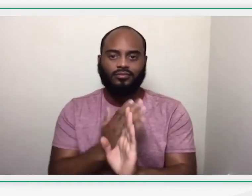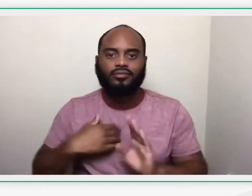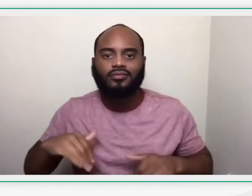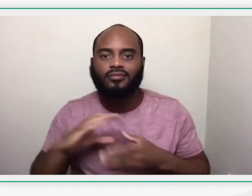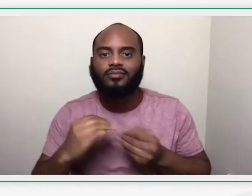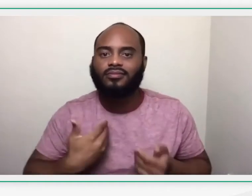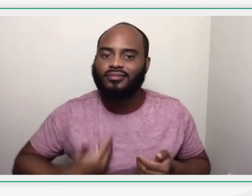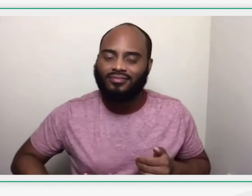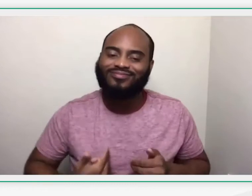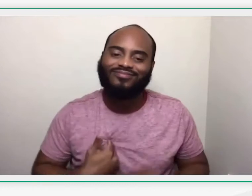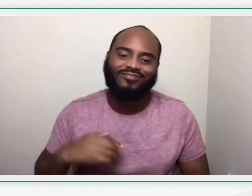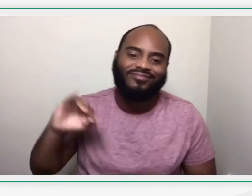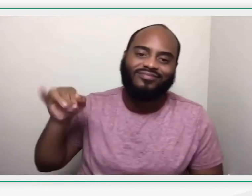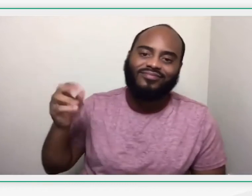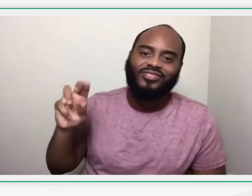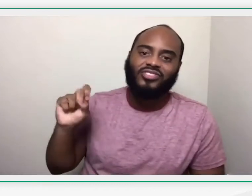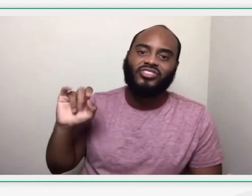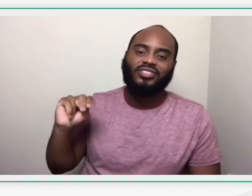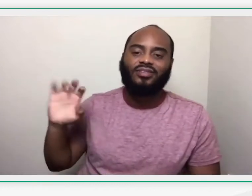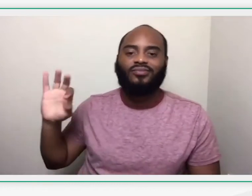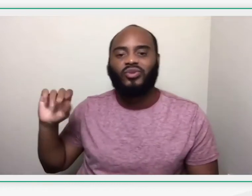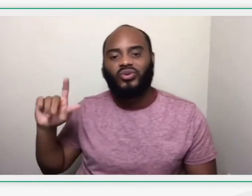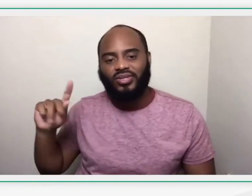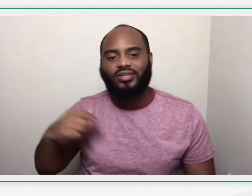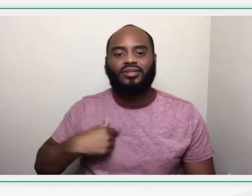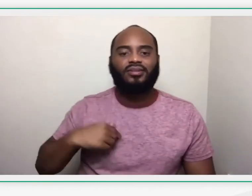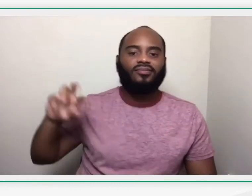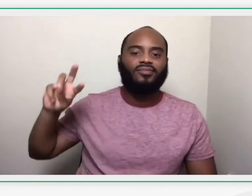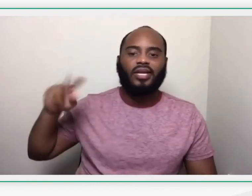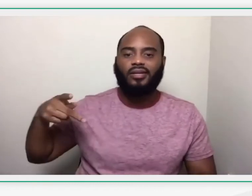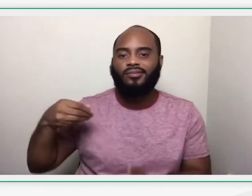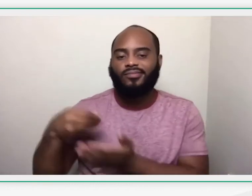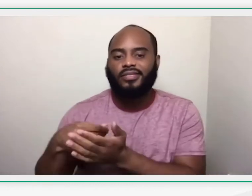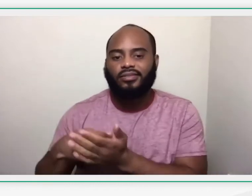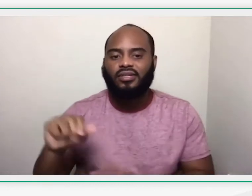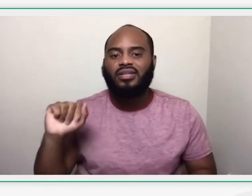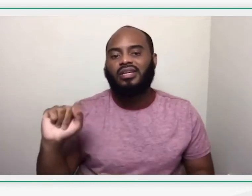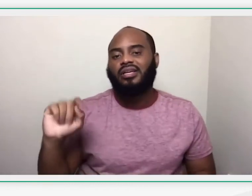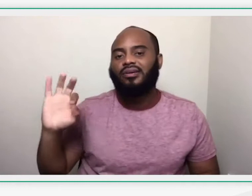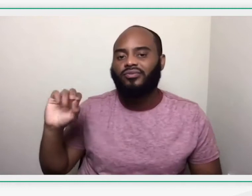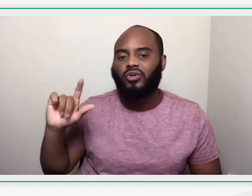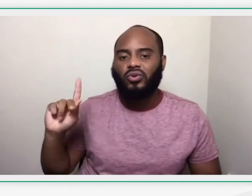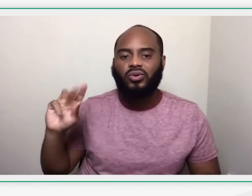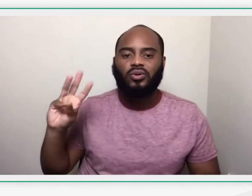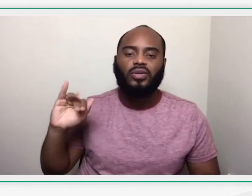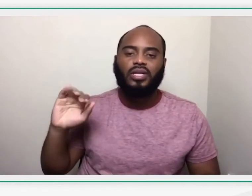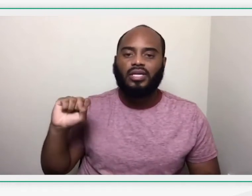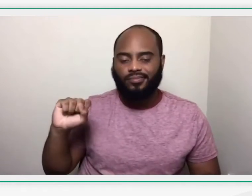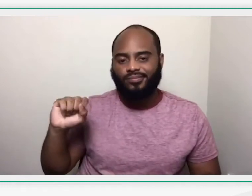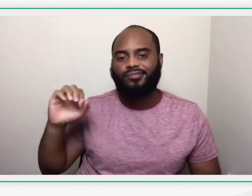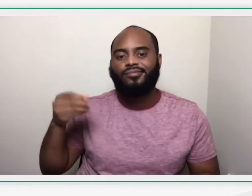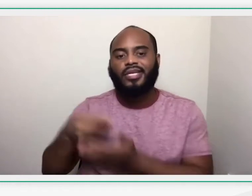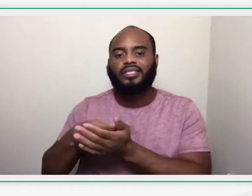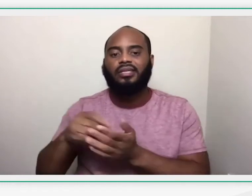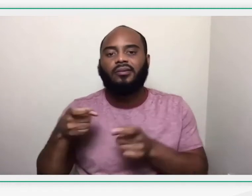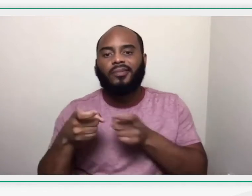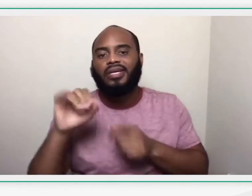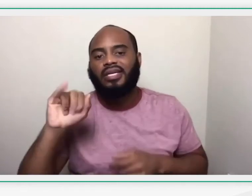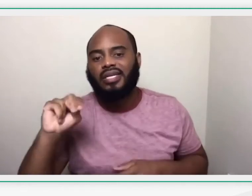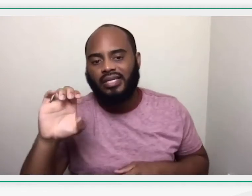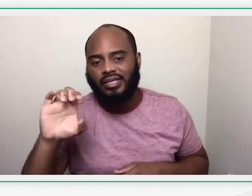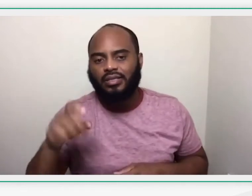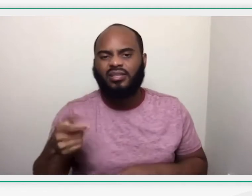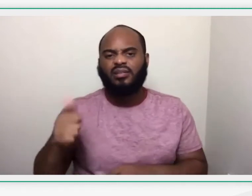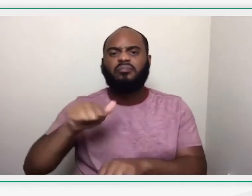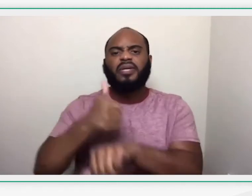I do realize I've been talking and talking, and I haven't introduced myself. I am Justin Folk. I'm Vice President of Finance at Folk Williams Financial Management,